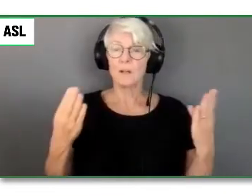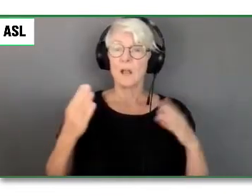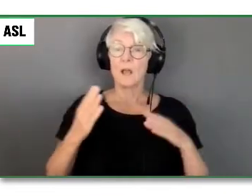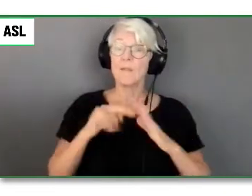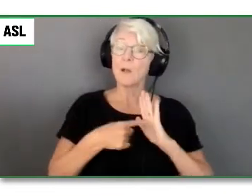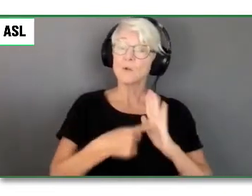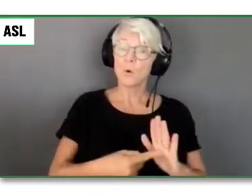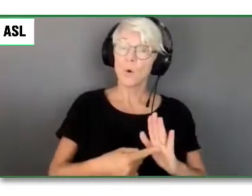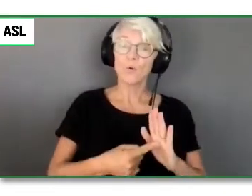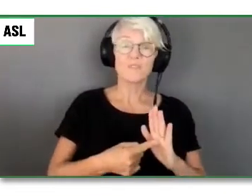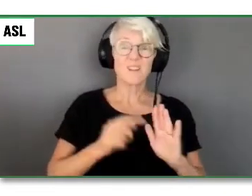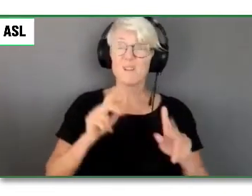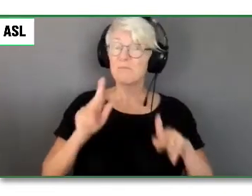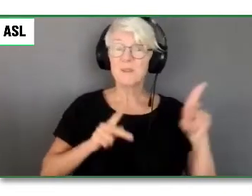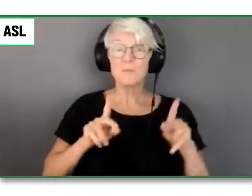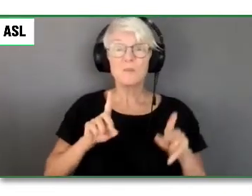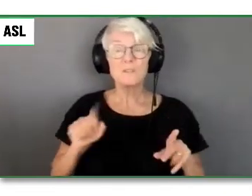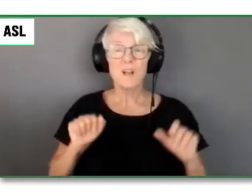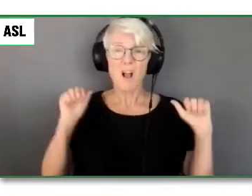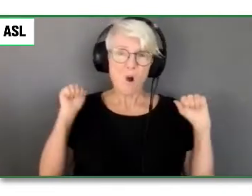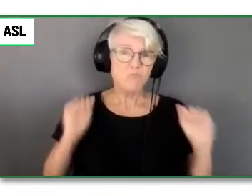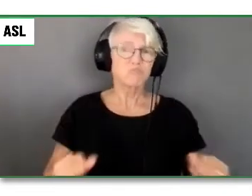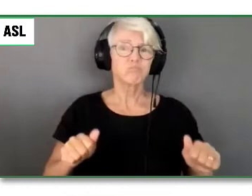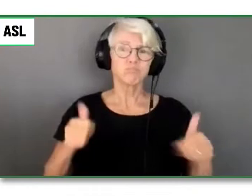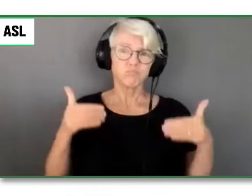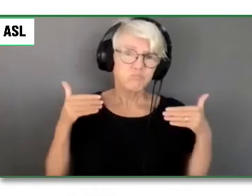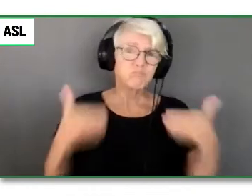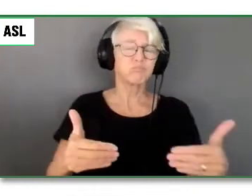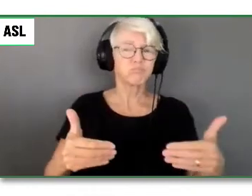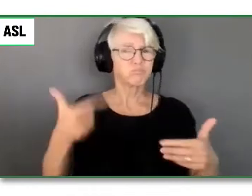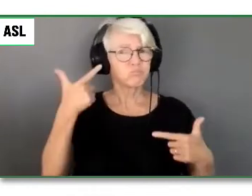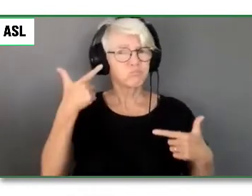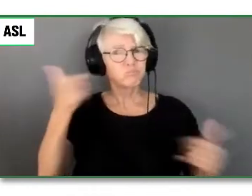whatever they want to do outside.